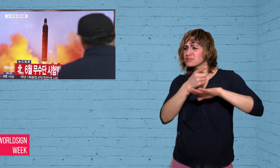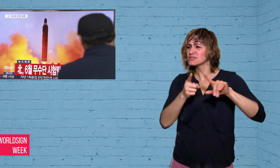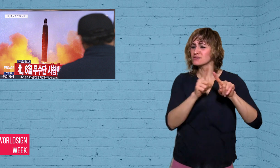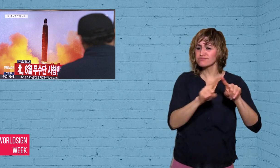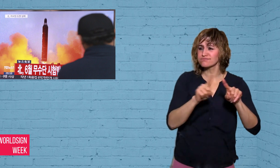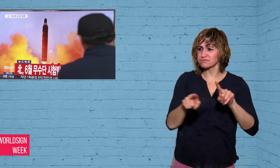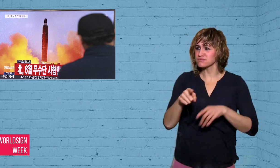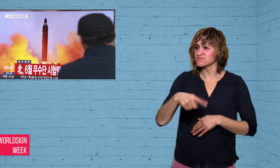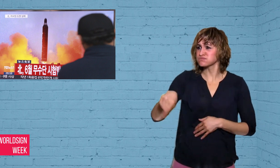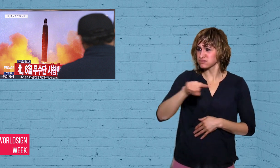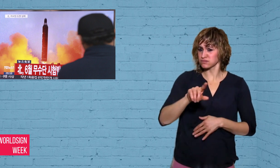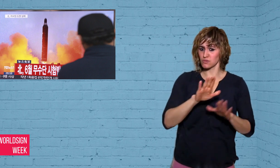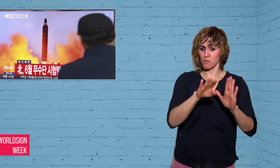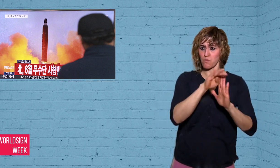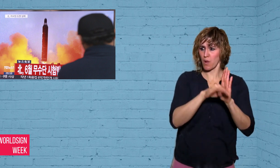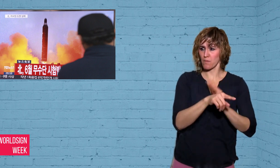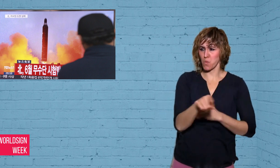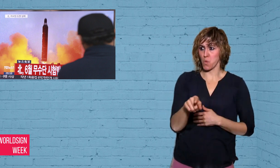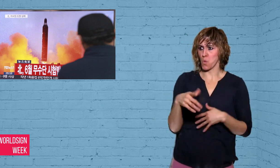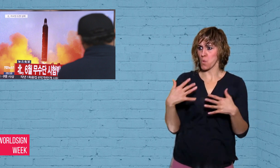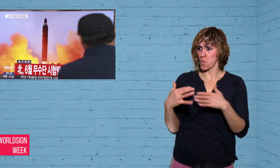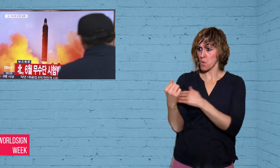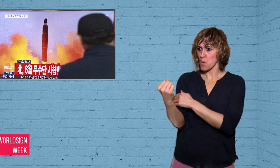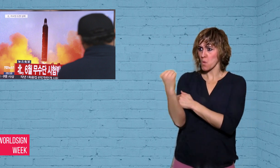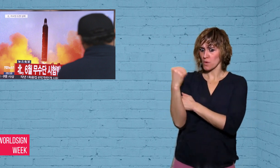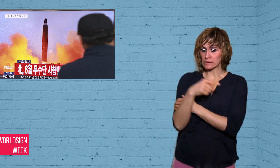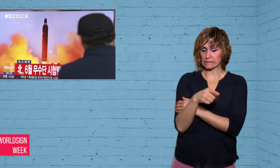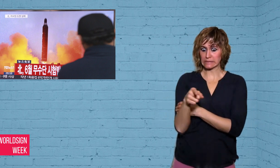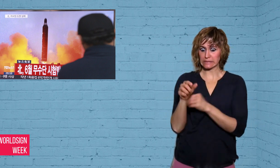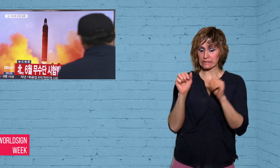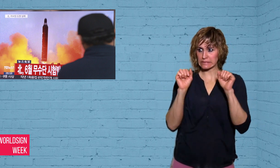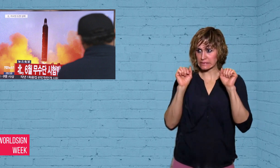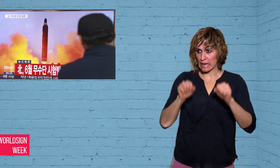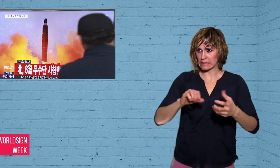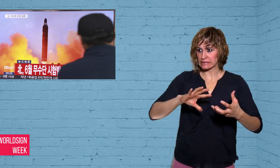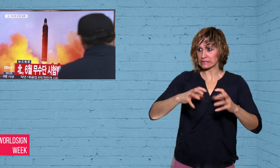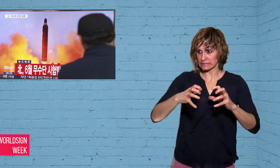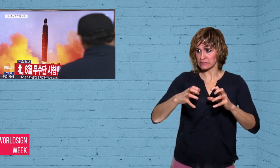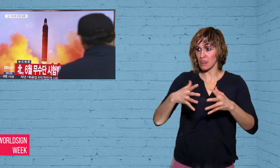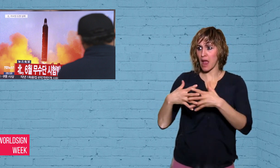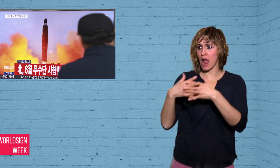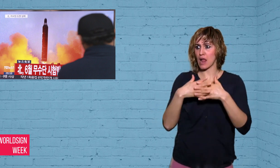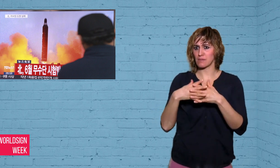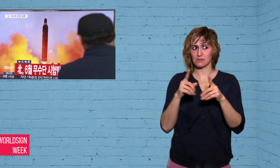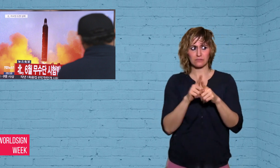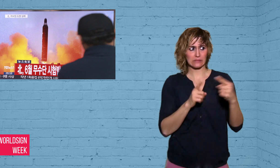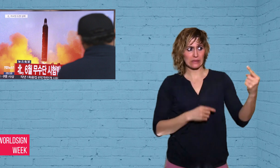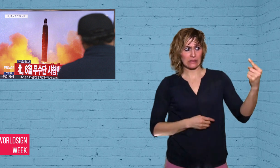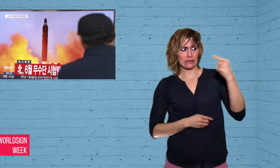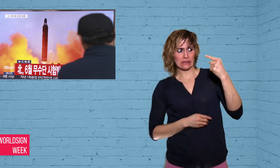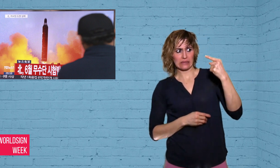capabilities and ballistic missile programs